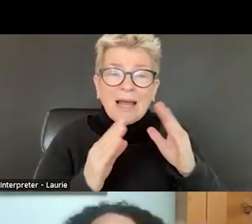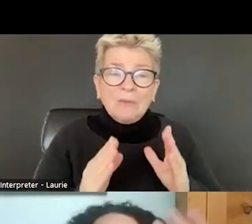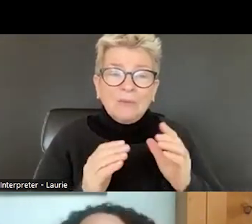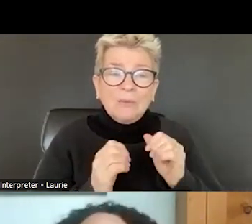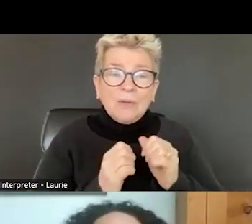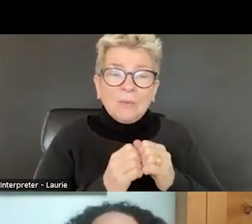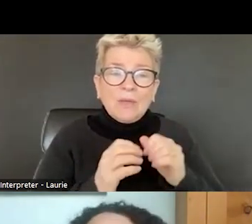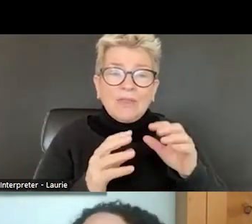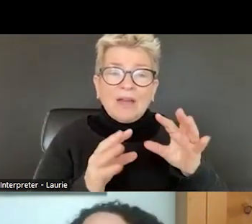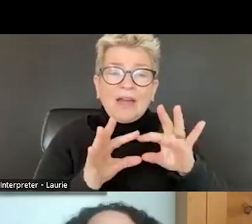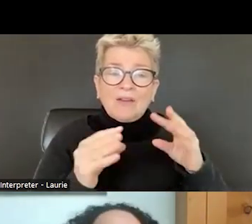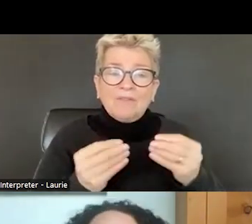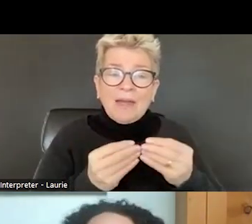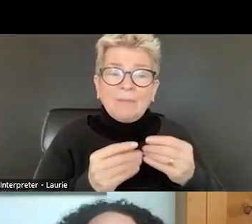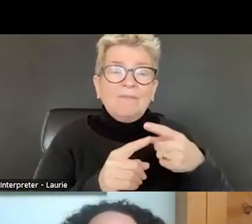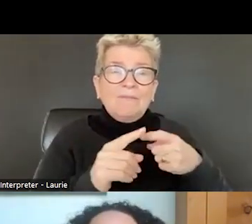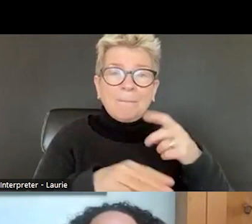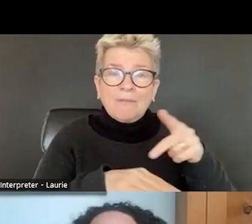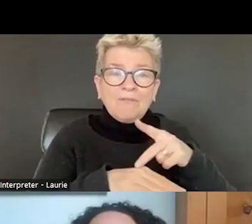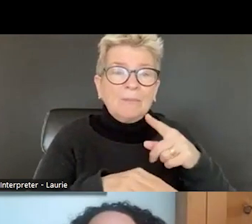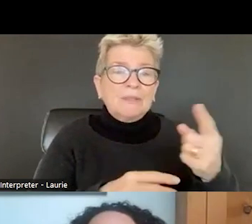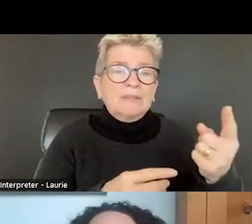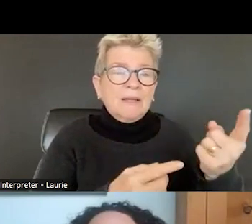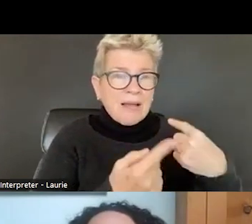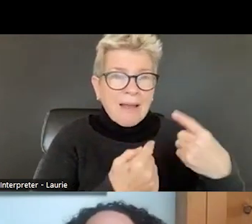family coming over from the Philippines constantly. There were, at one point,